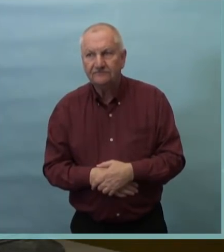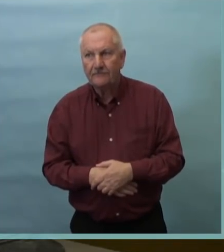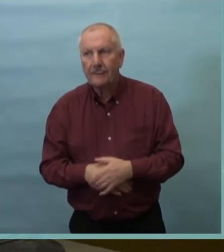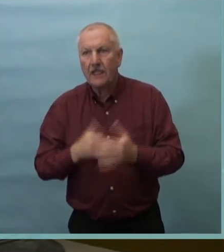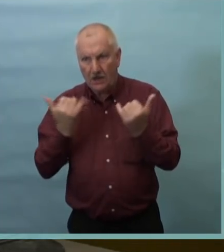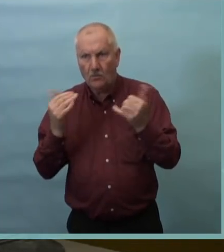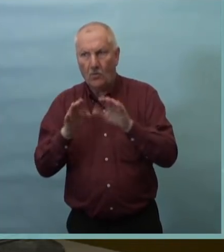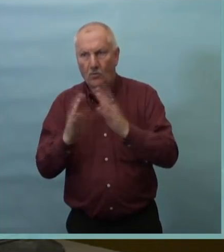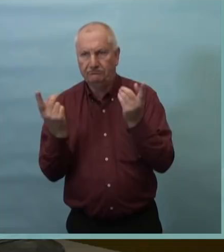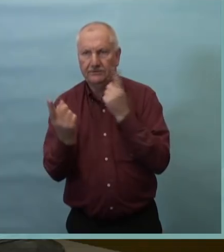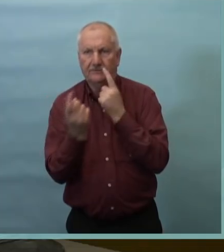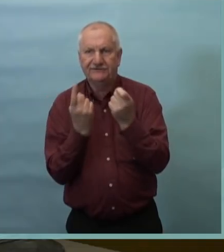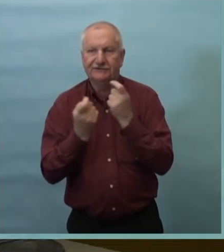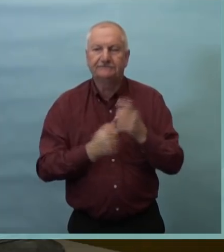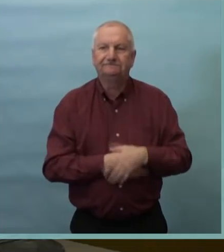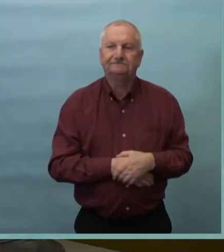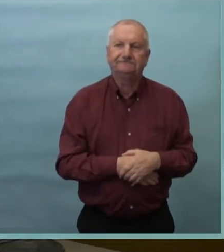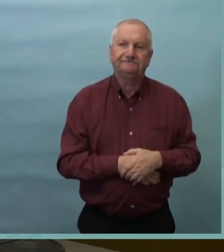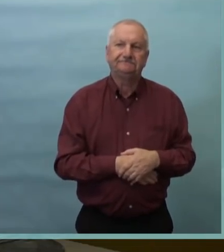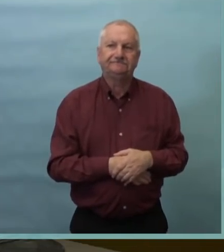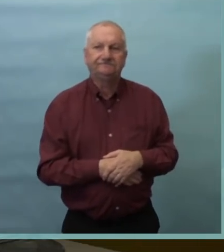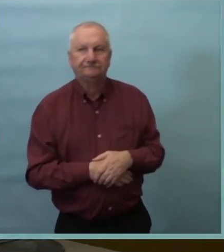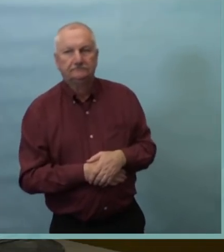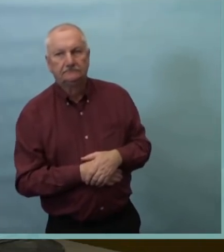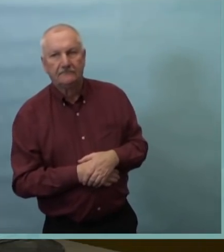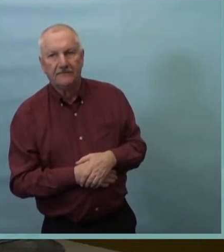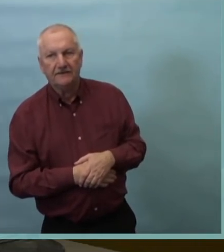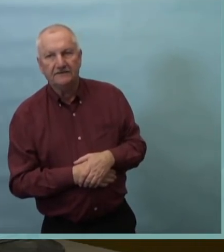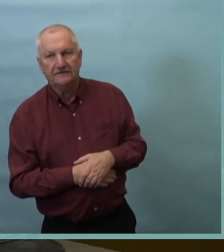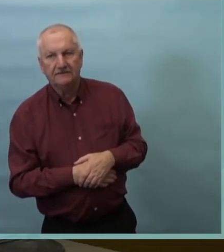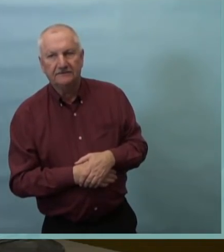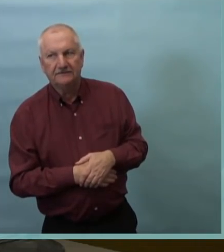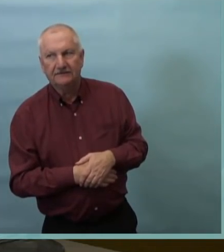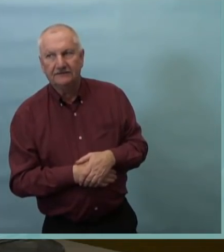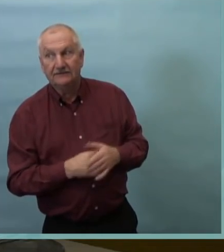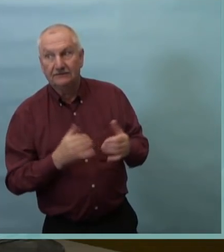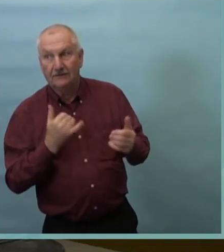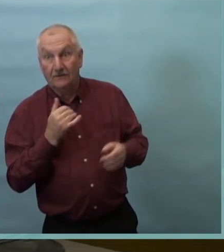a reminder to our reporters online you will have one preliminary question and